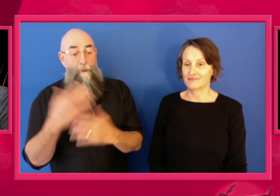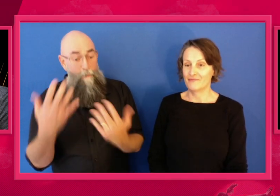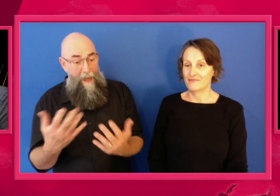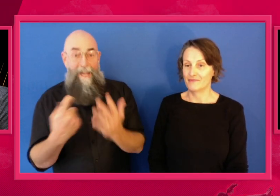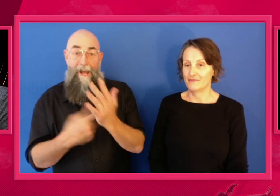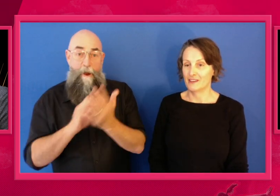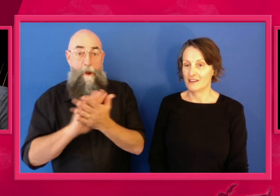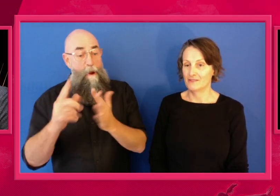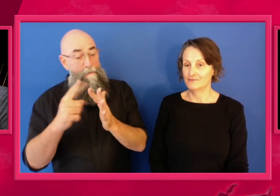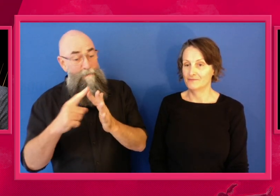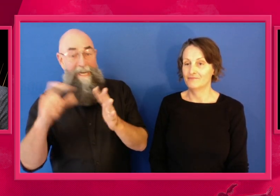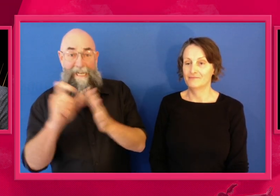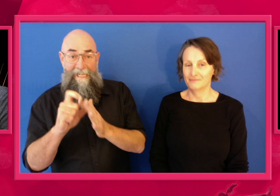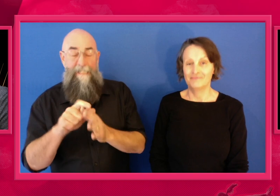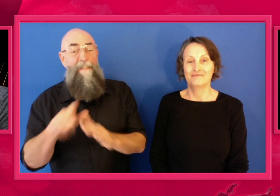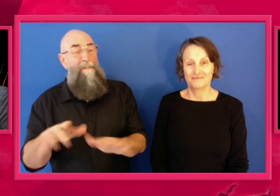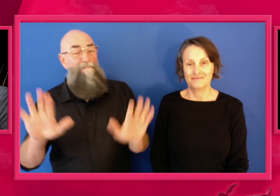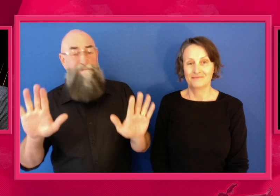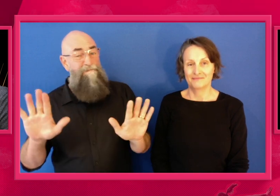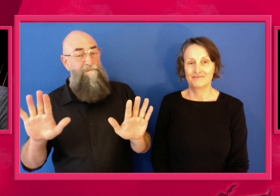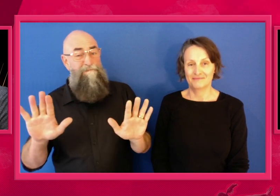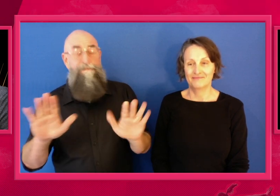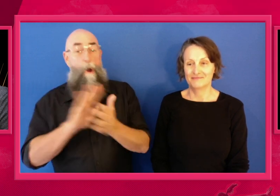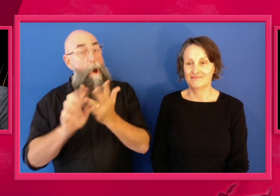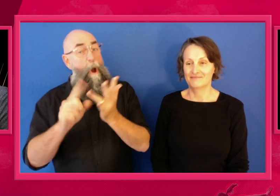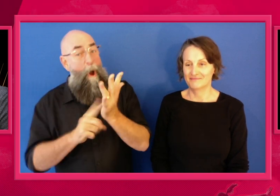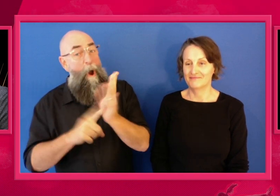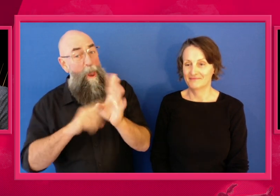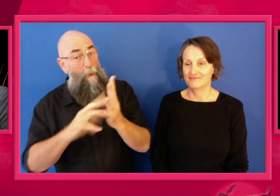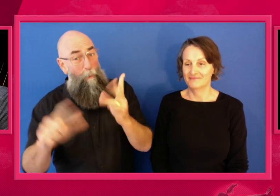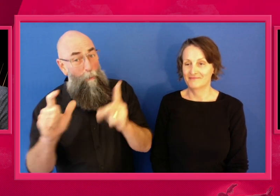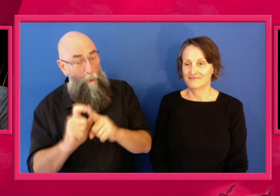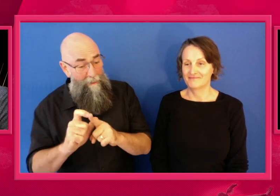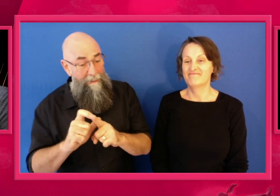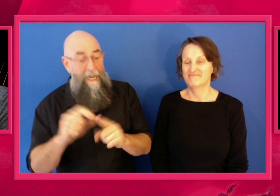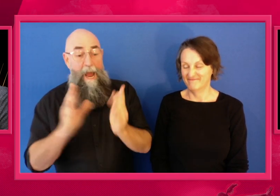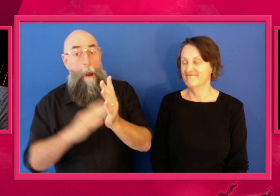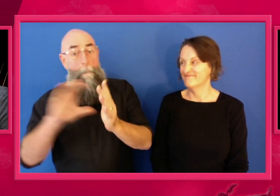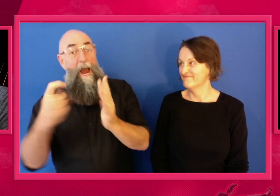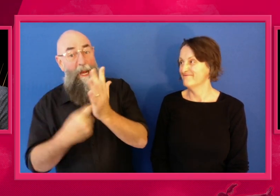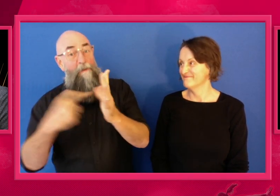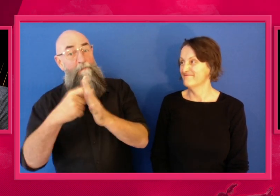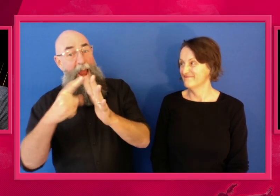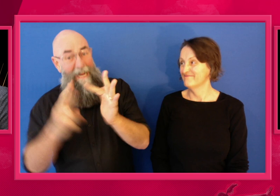Georgie Tunny: I think, hands-down, one of the best names in world sport. Rheed McCracken. Are you kidding?